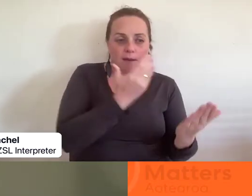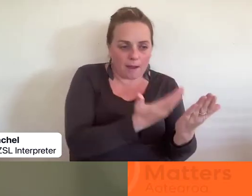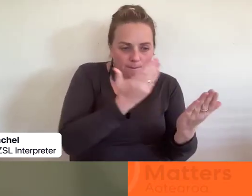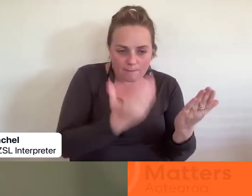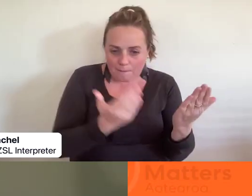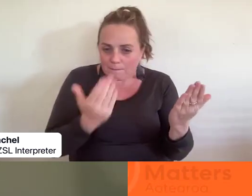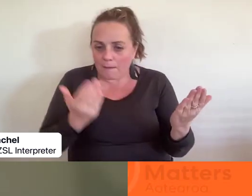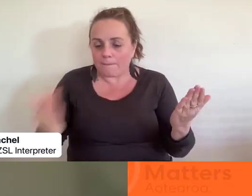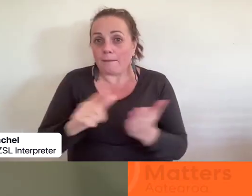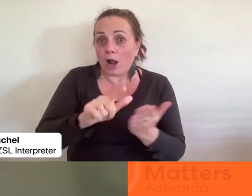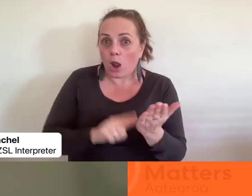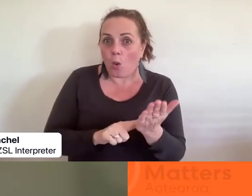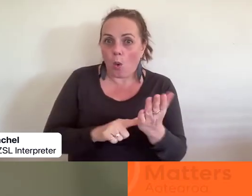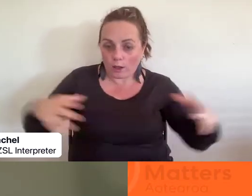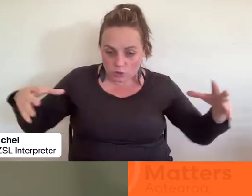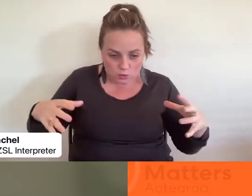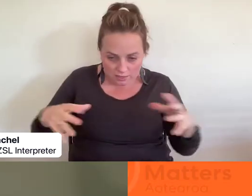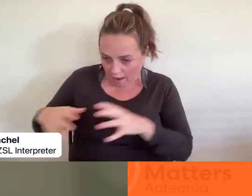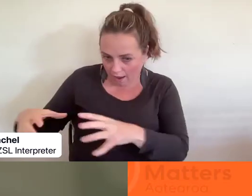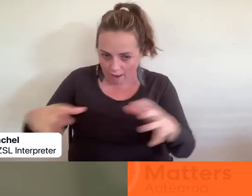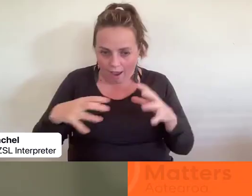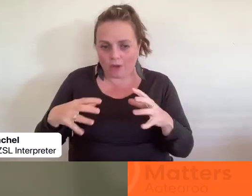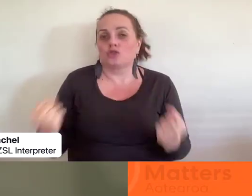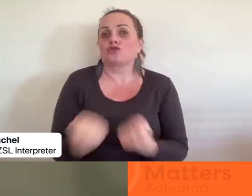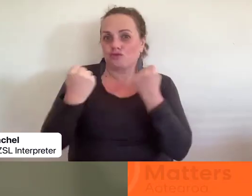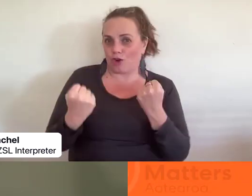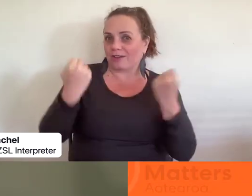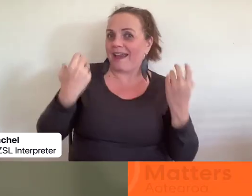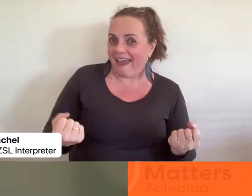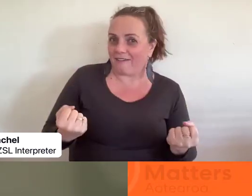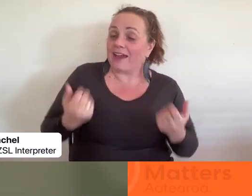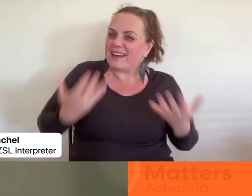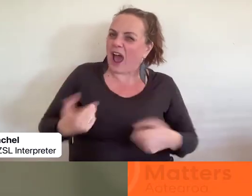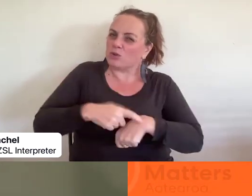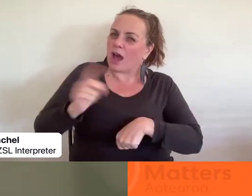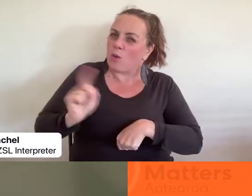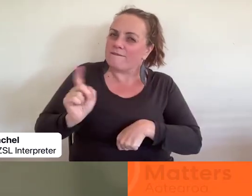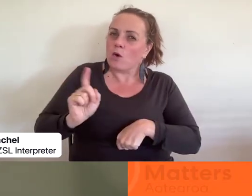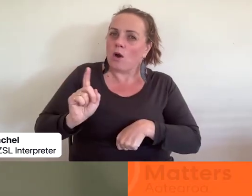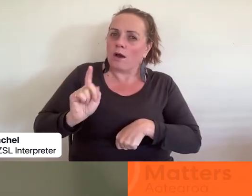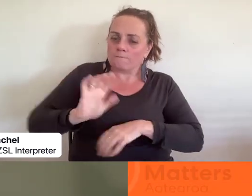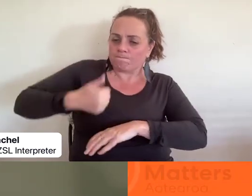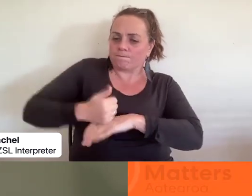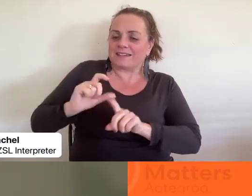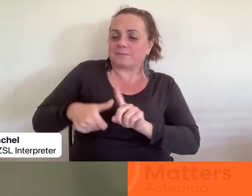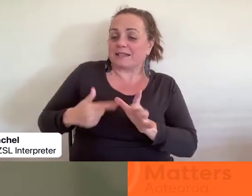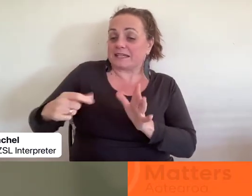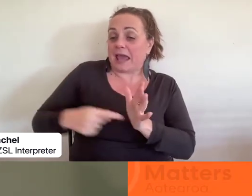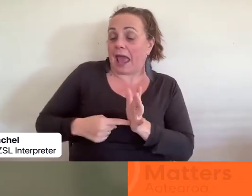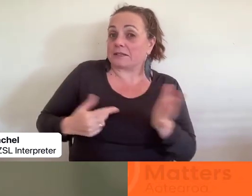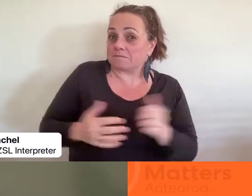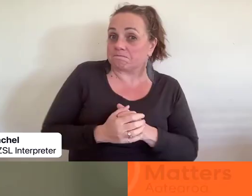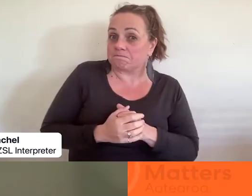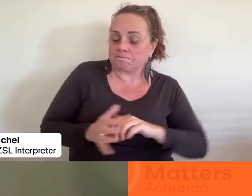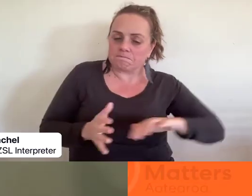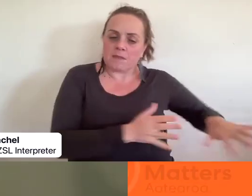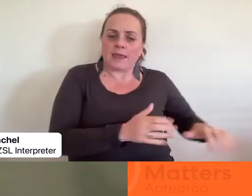of law. And it is time that we have a Disabilities Act. Measure success, not by savings, not by oh